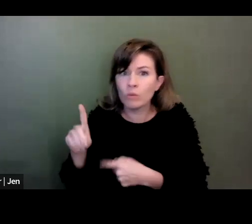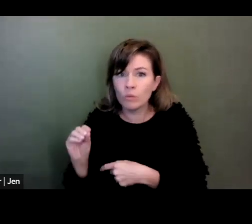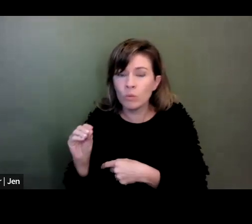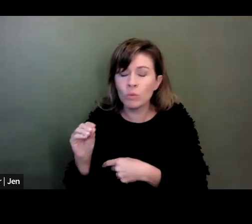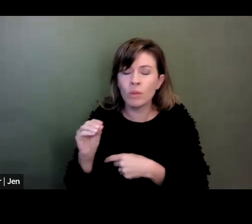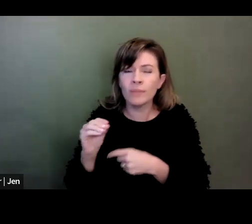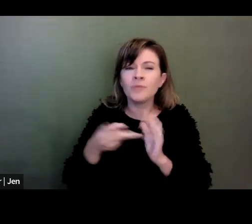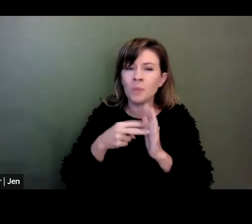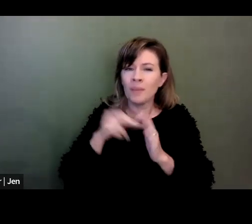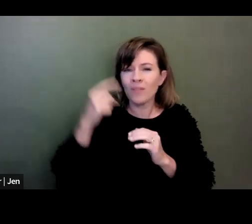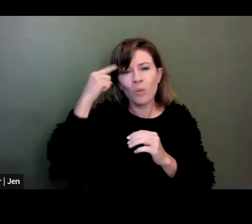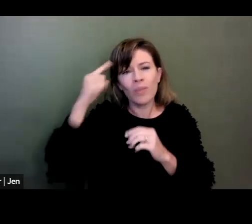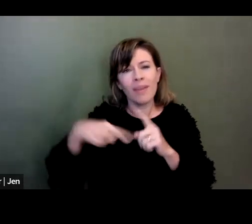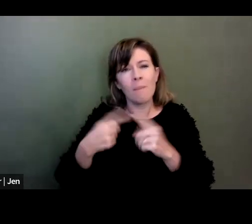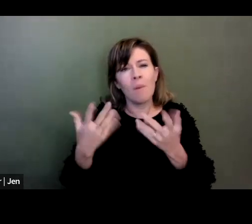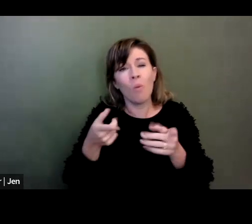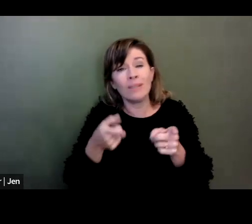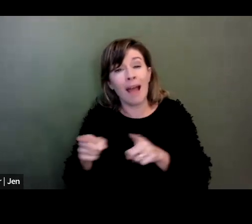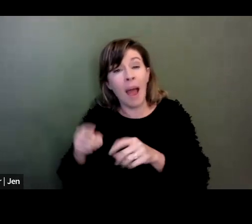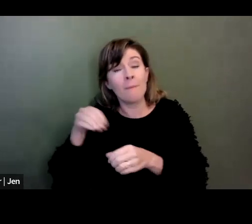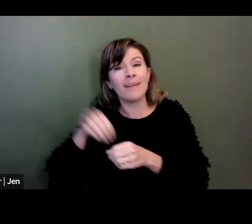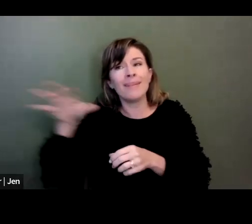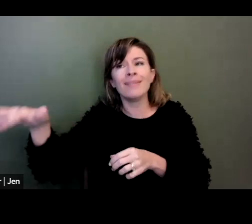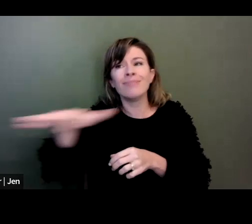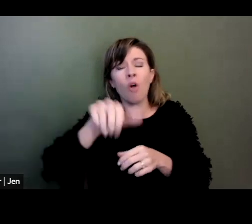about what's happening in these other spaces from